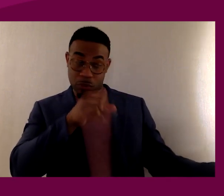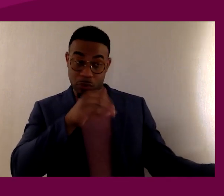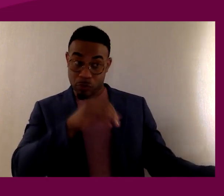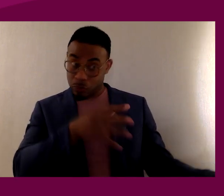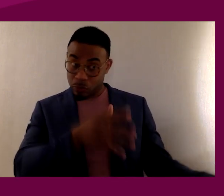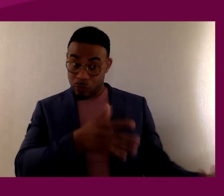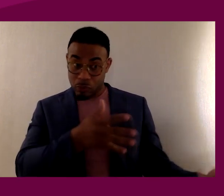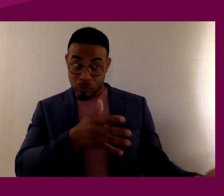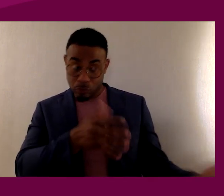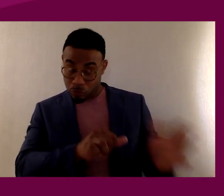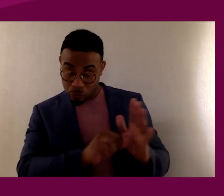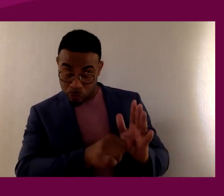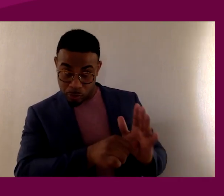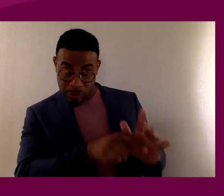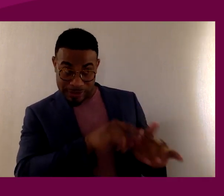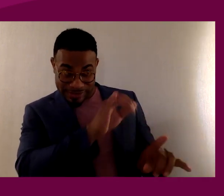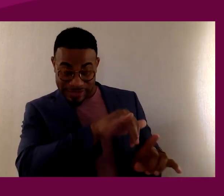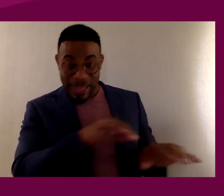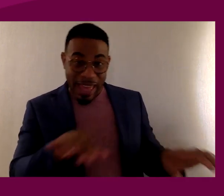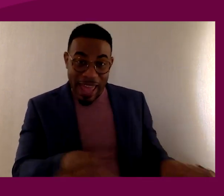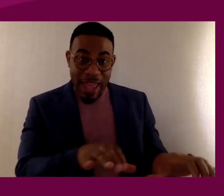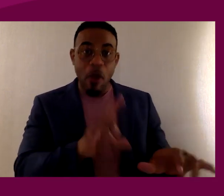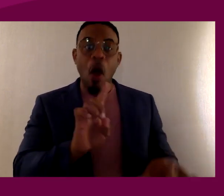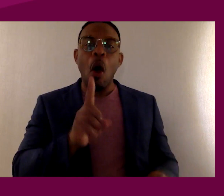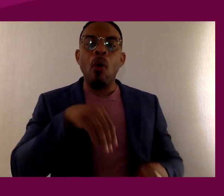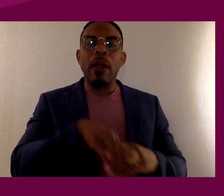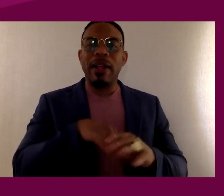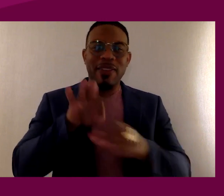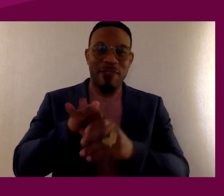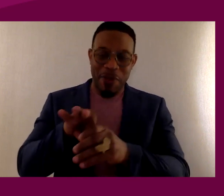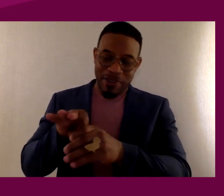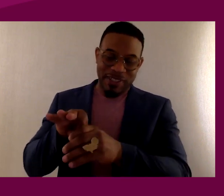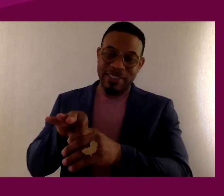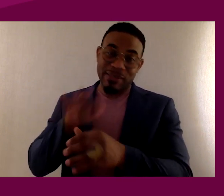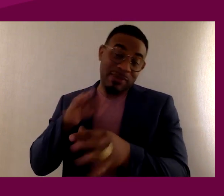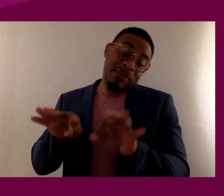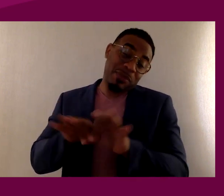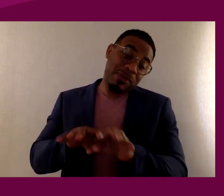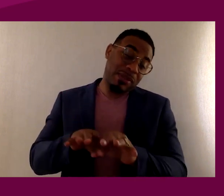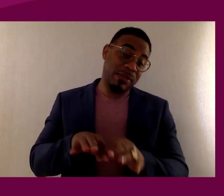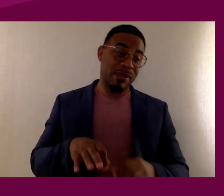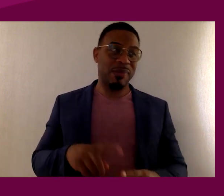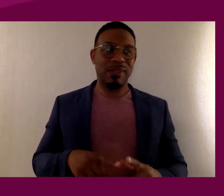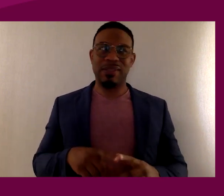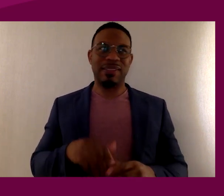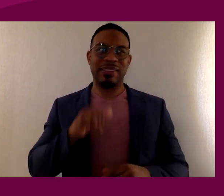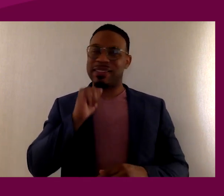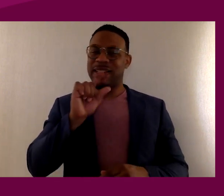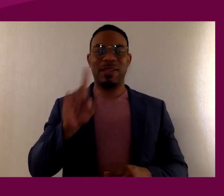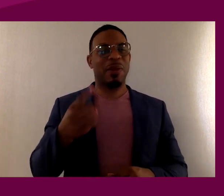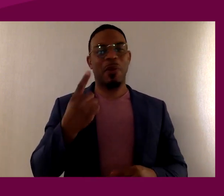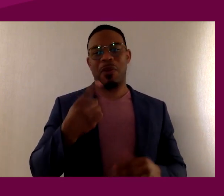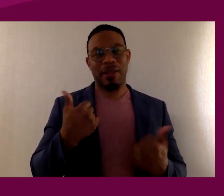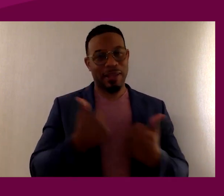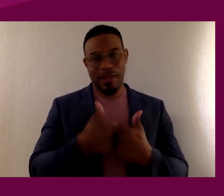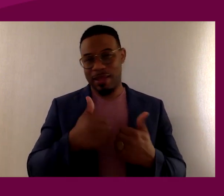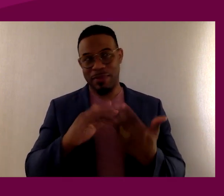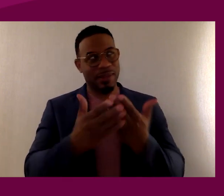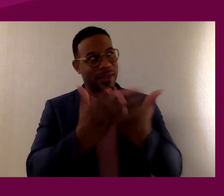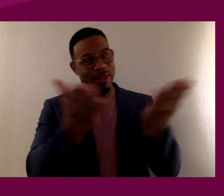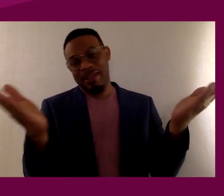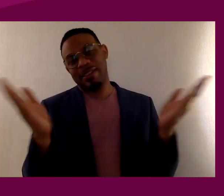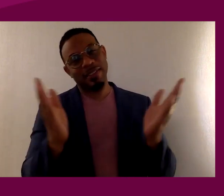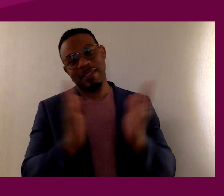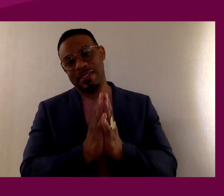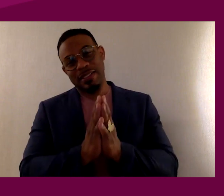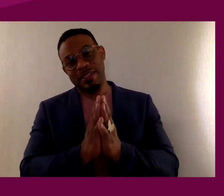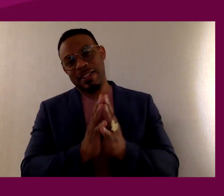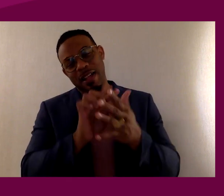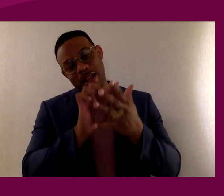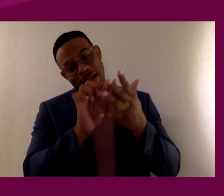So pushing activism only into voting, it's important, but it's not the only game in town.